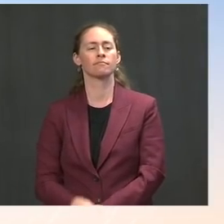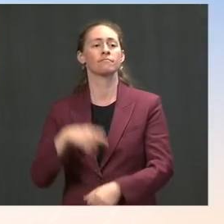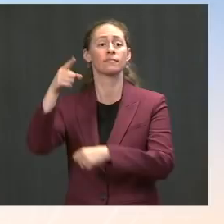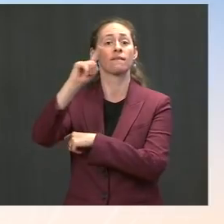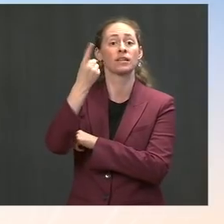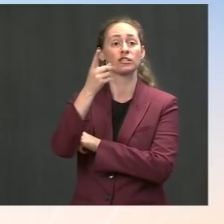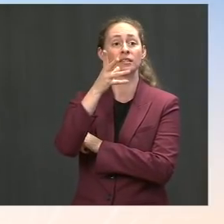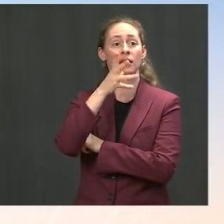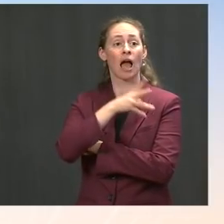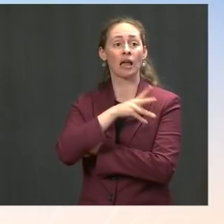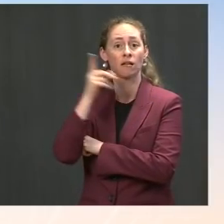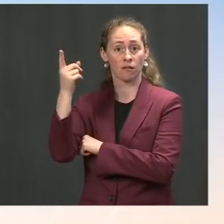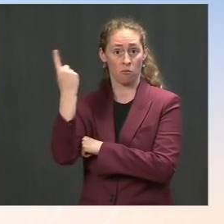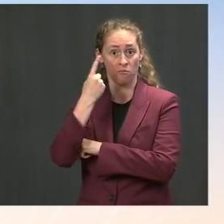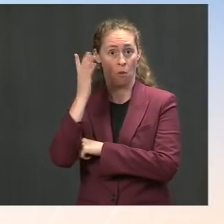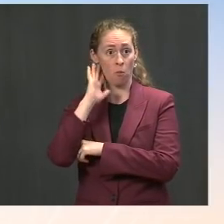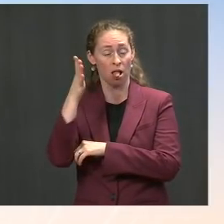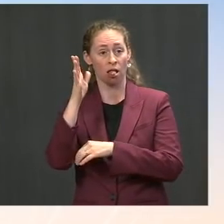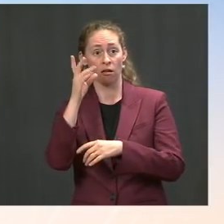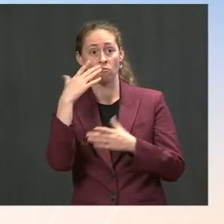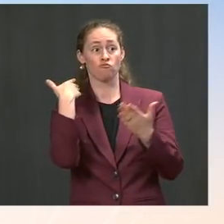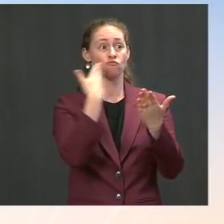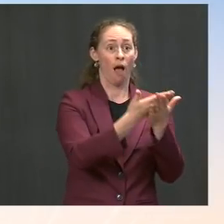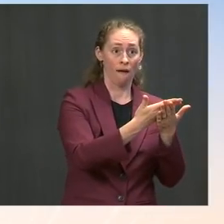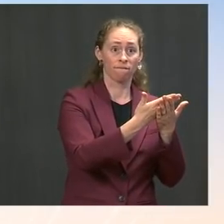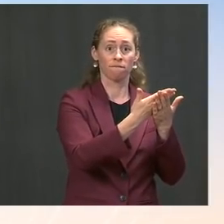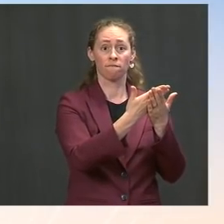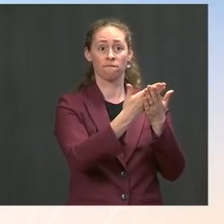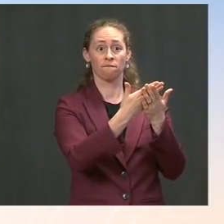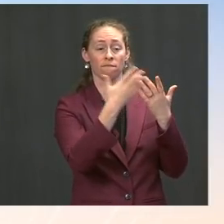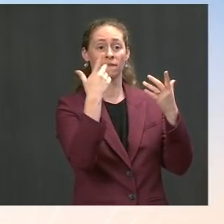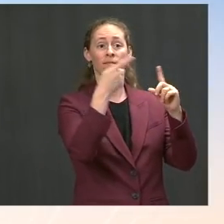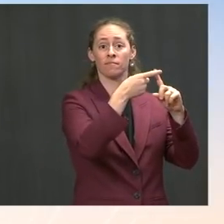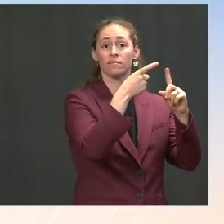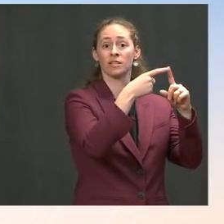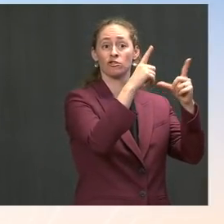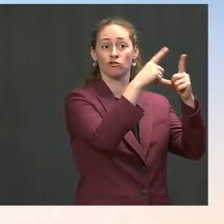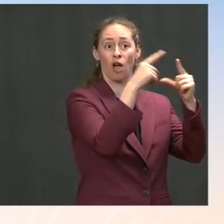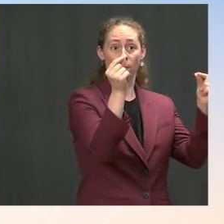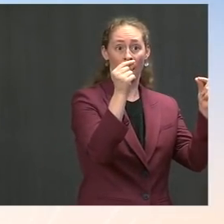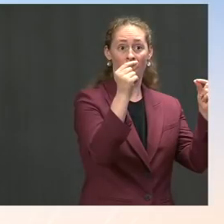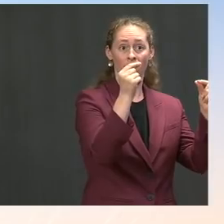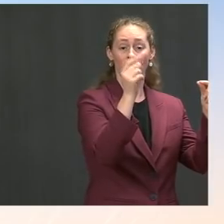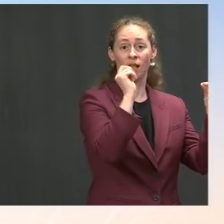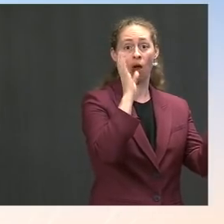from the President when she gets back from Japan? Ms. Psaki: The First Lady will ca- -- follow all public health guidelines.